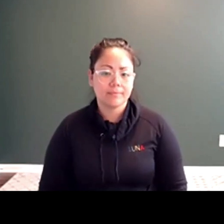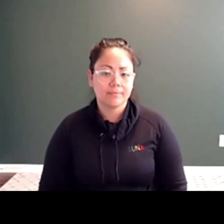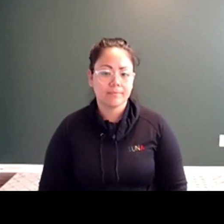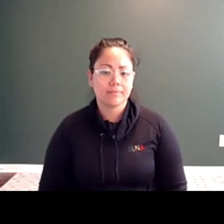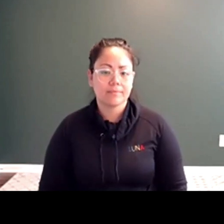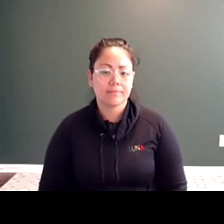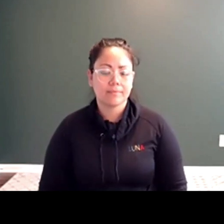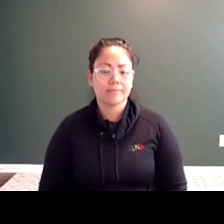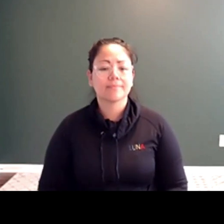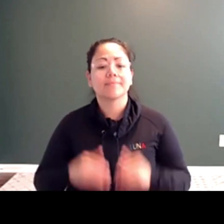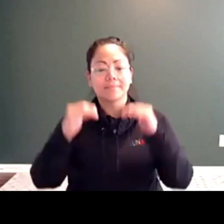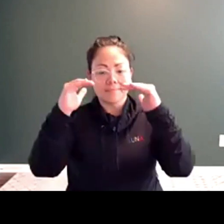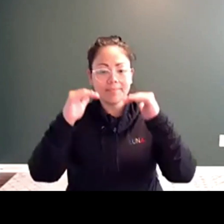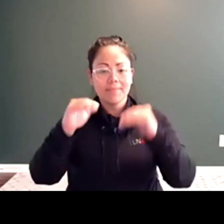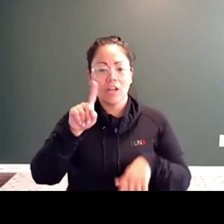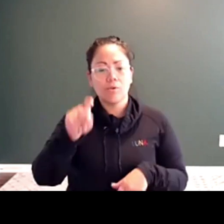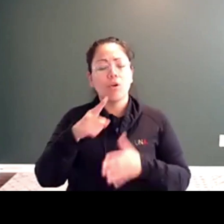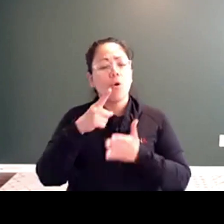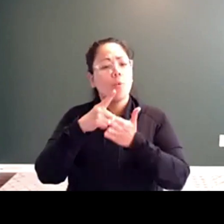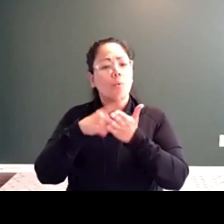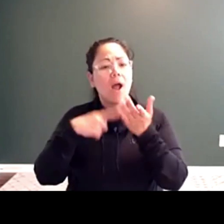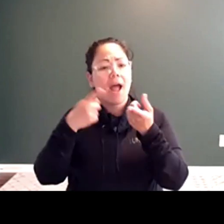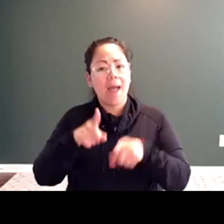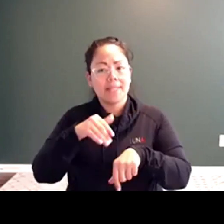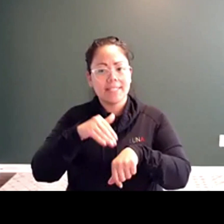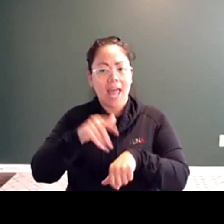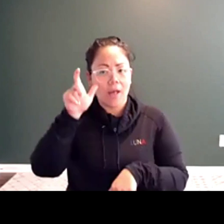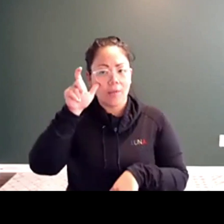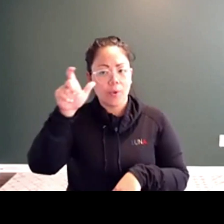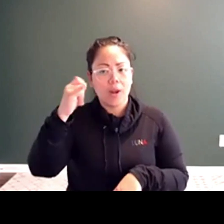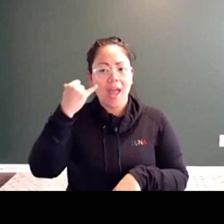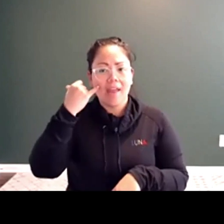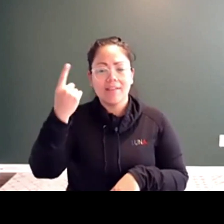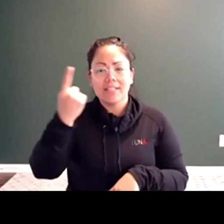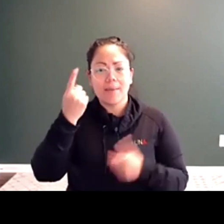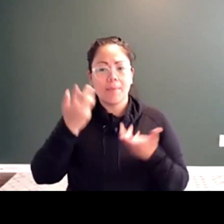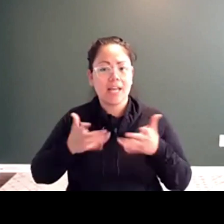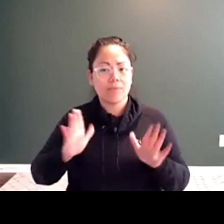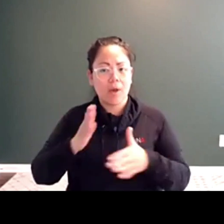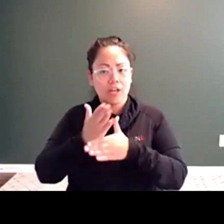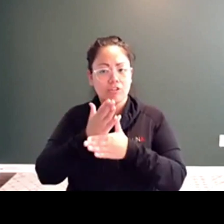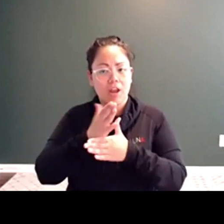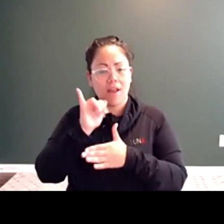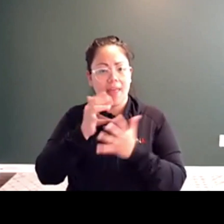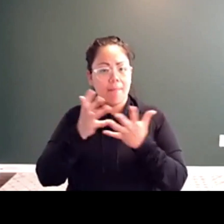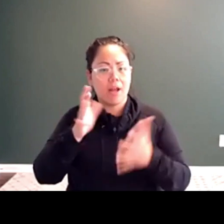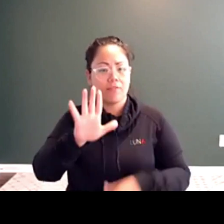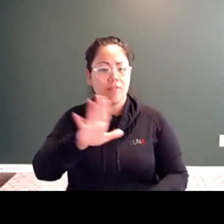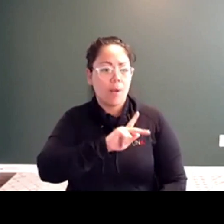The next question, what happens at LUNA if someone doesn't want to share that much of their personal life at work?